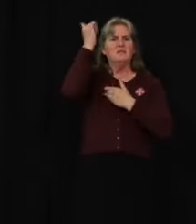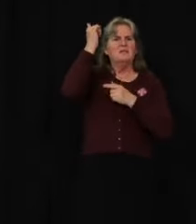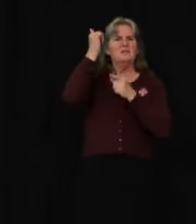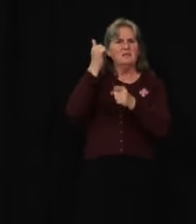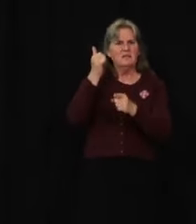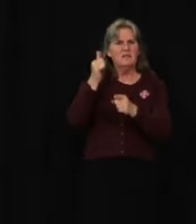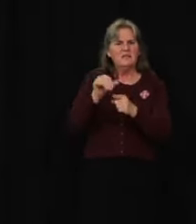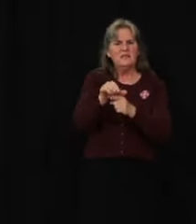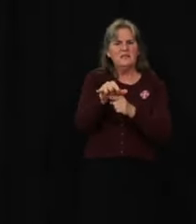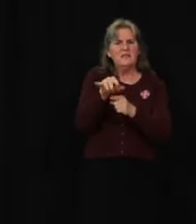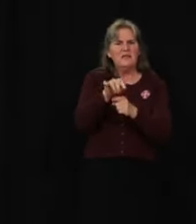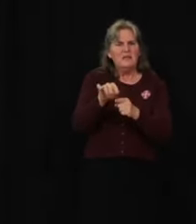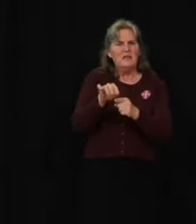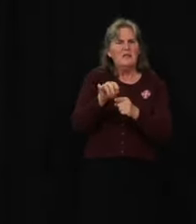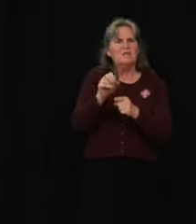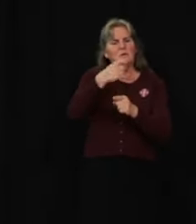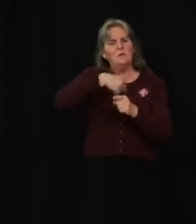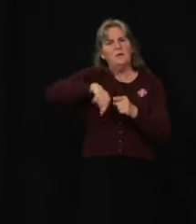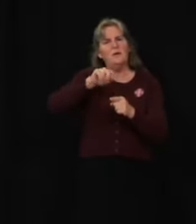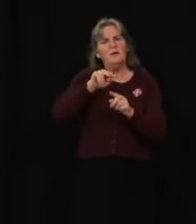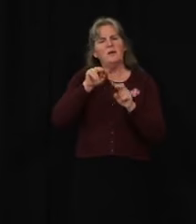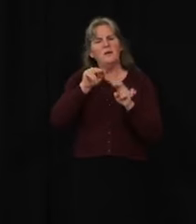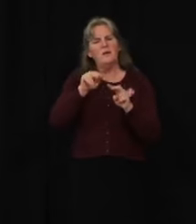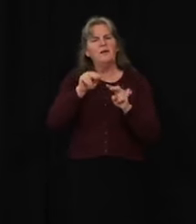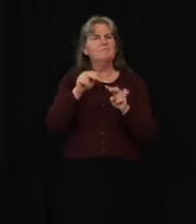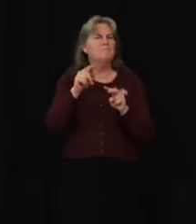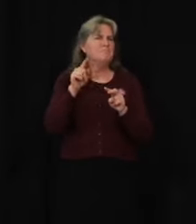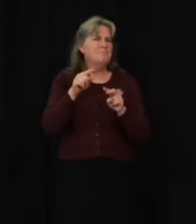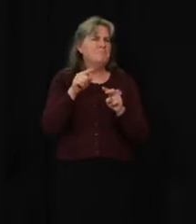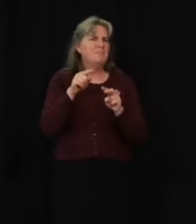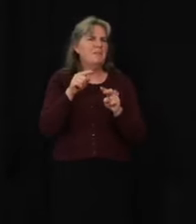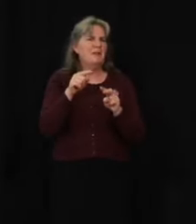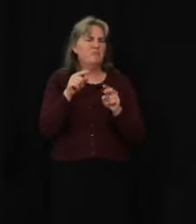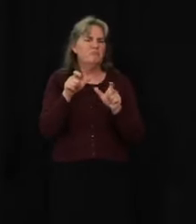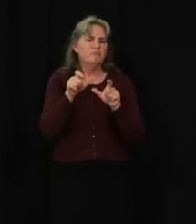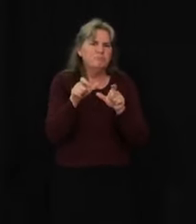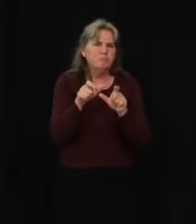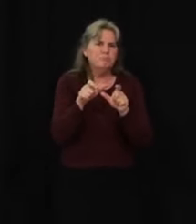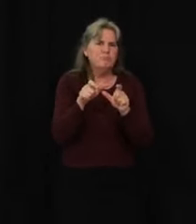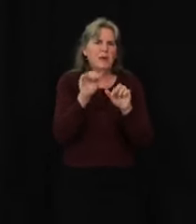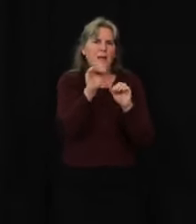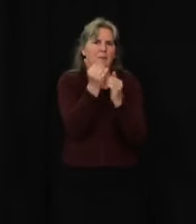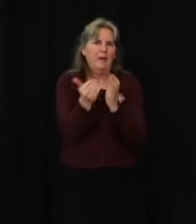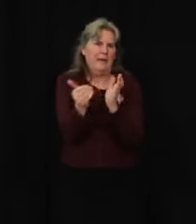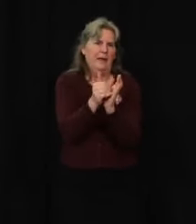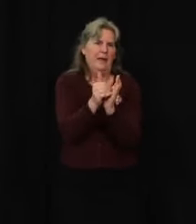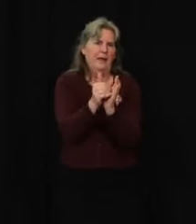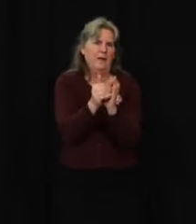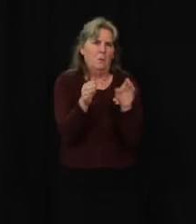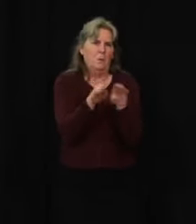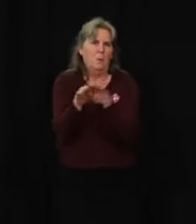Thank you. We will go to the phone lines now. First we will call on Tim from